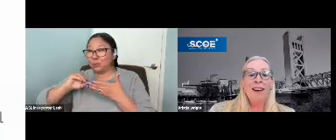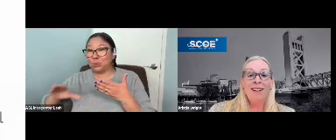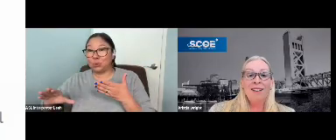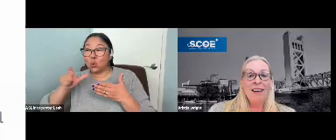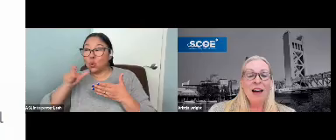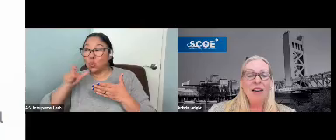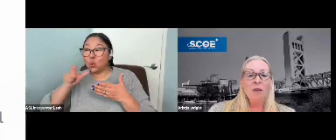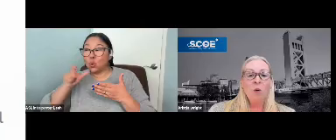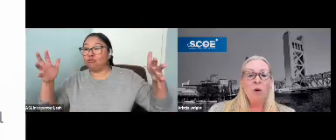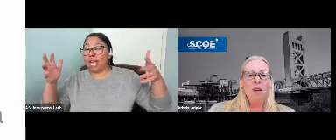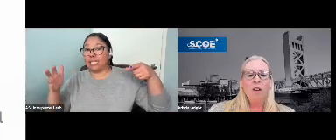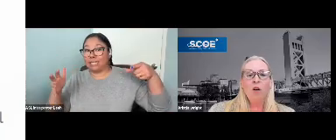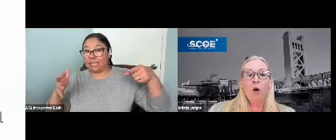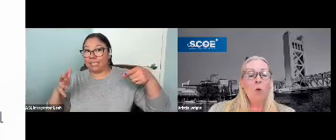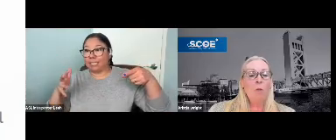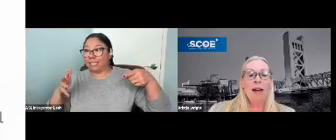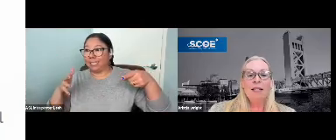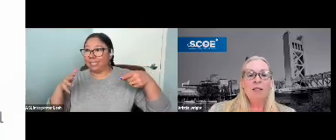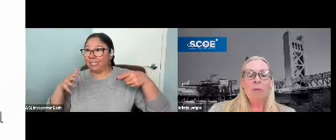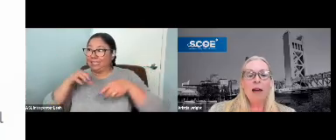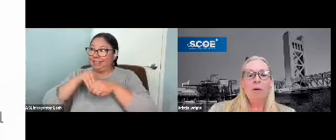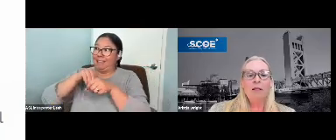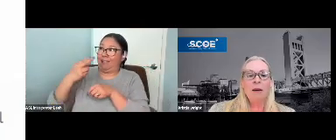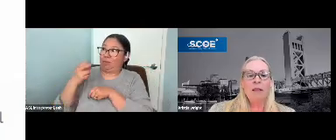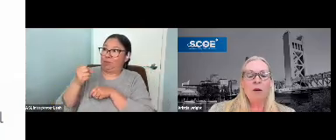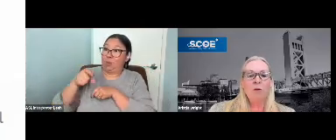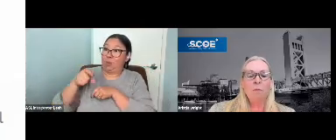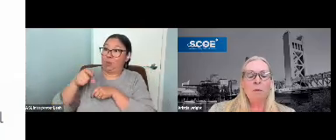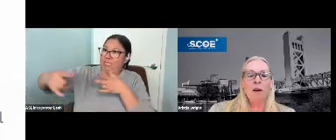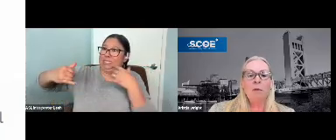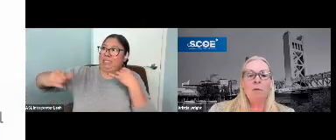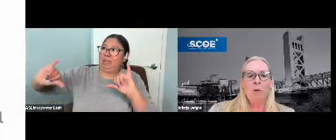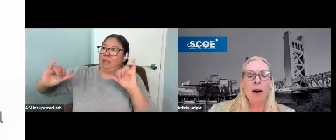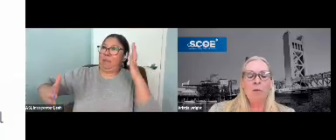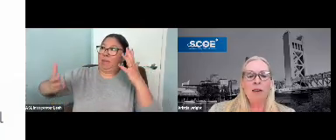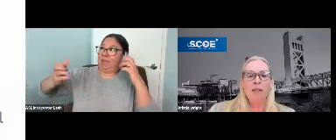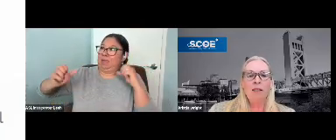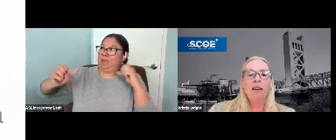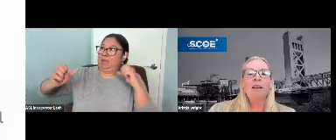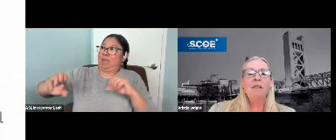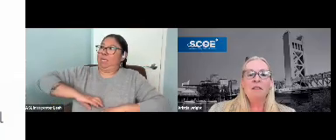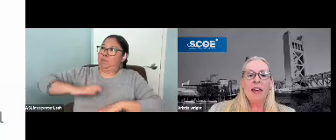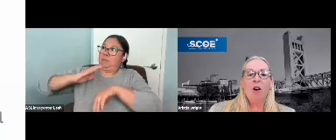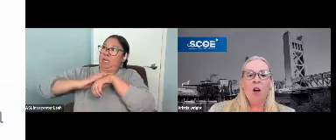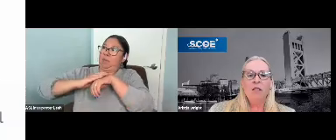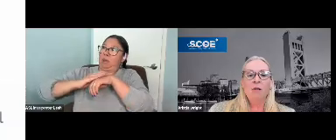already in high school who may still be able to meet those minimum requirements that they could